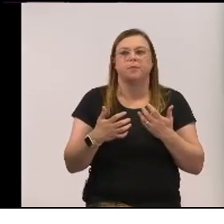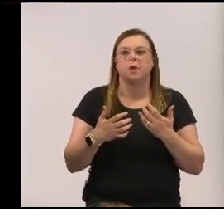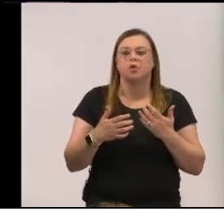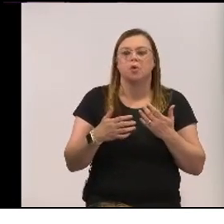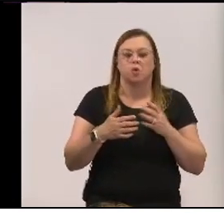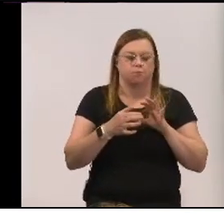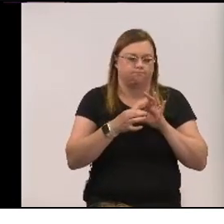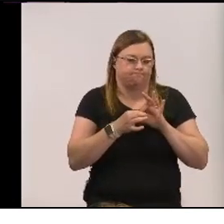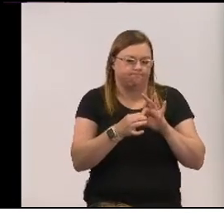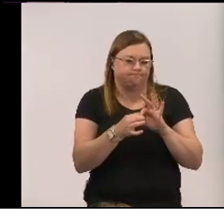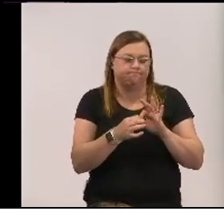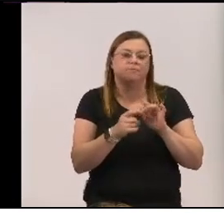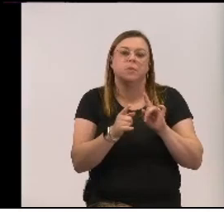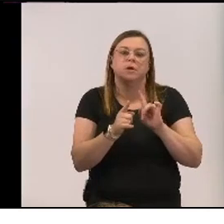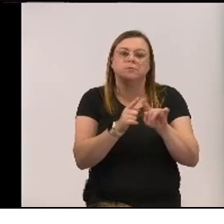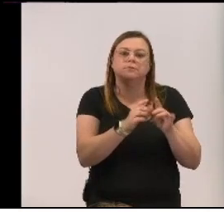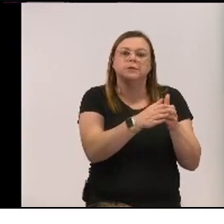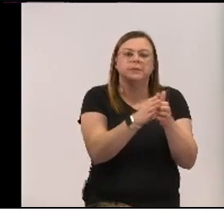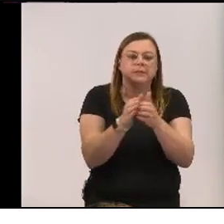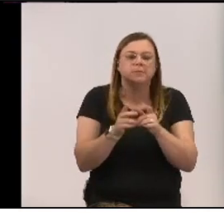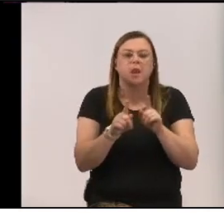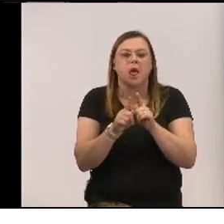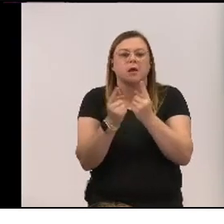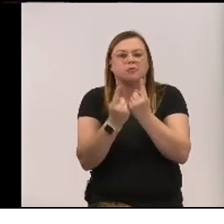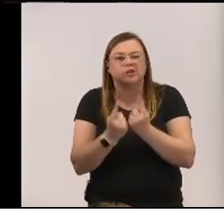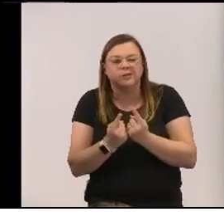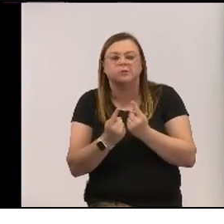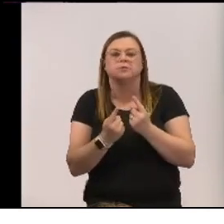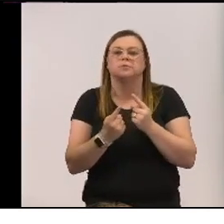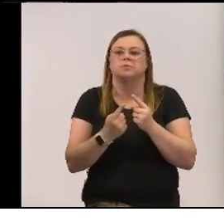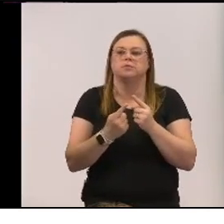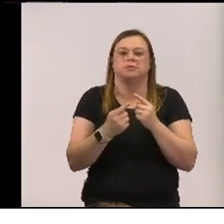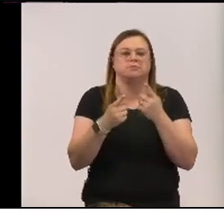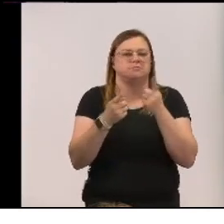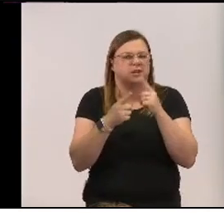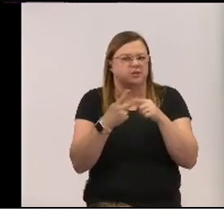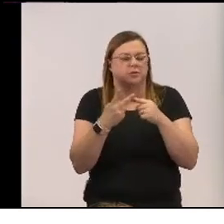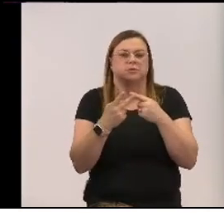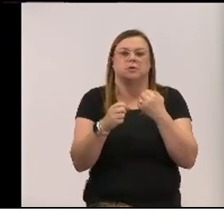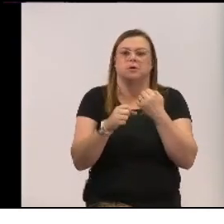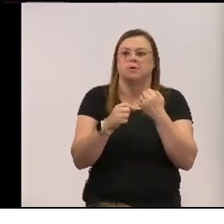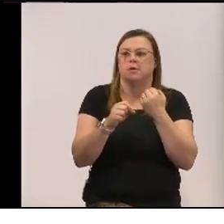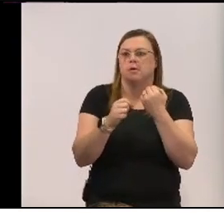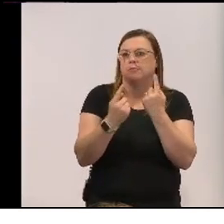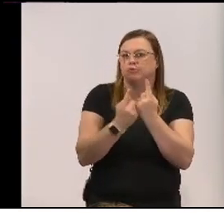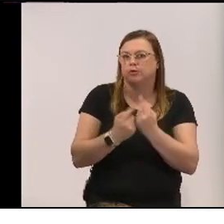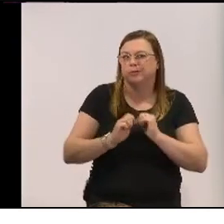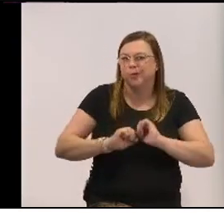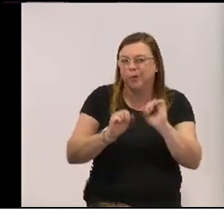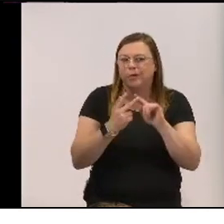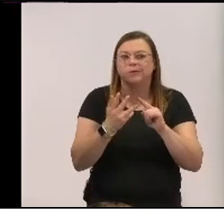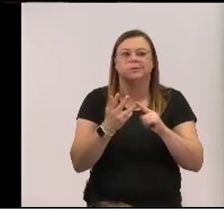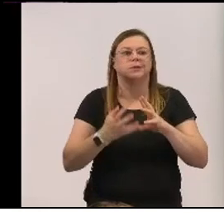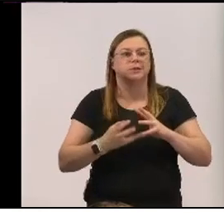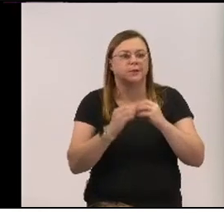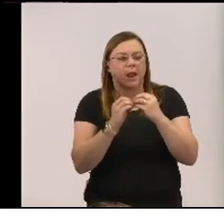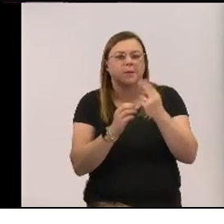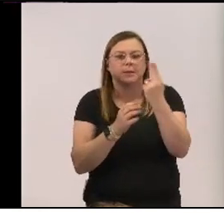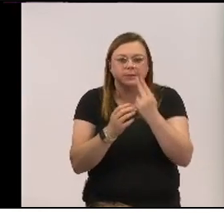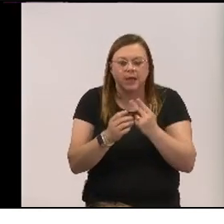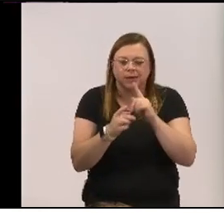closely with various teams like product managers, product owners, developers, designers, etcetera.